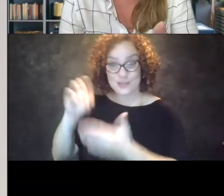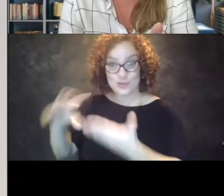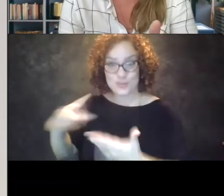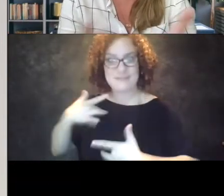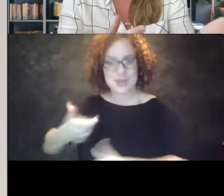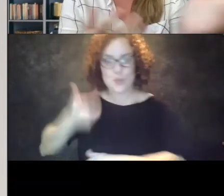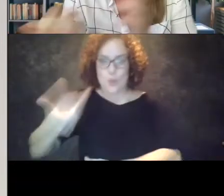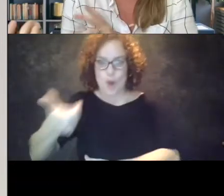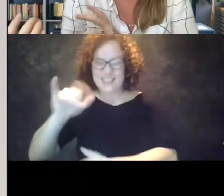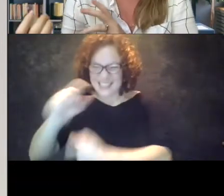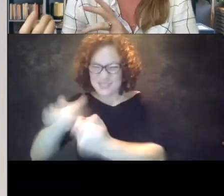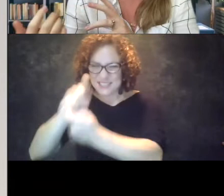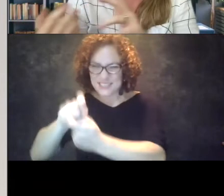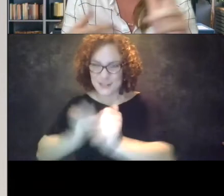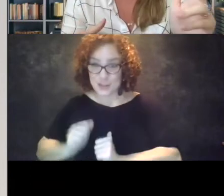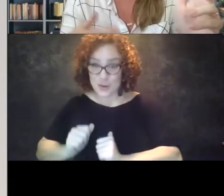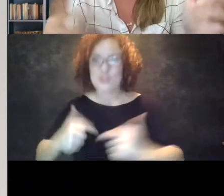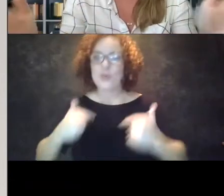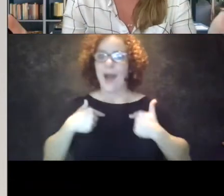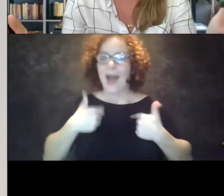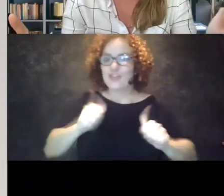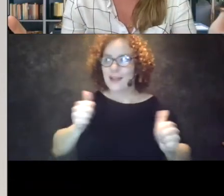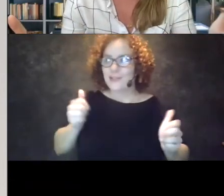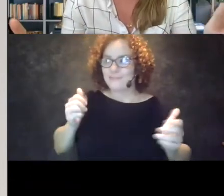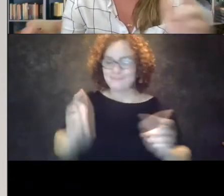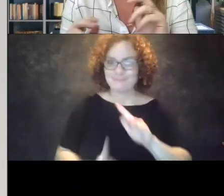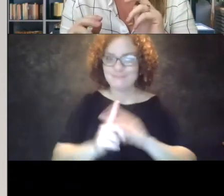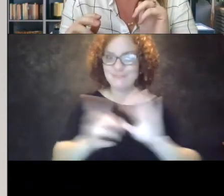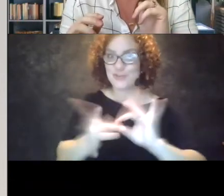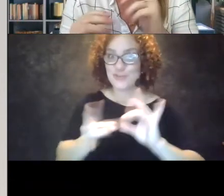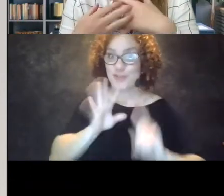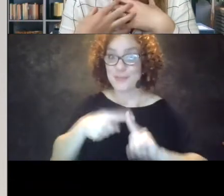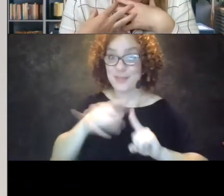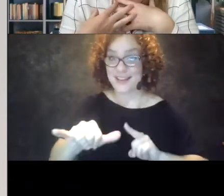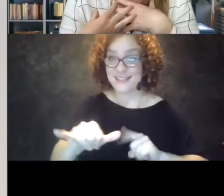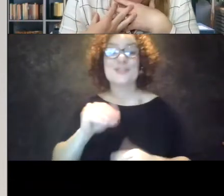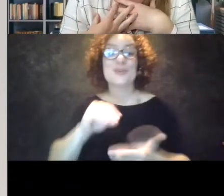up so when we had students come into our classroom or we were out at recess I would first bring